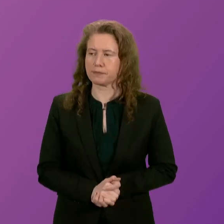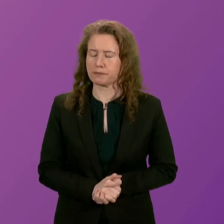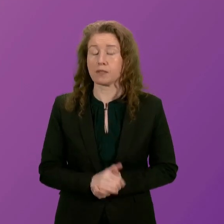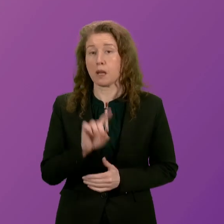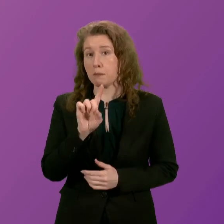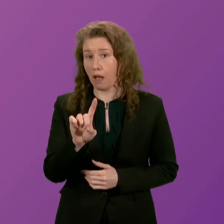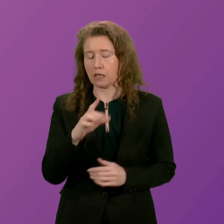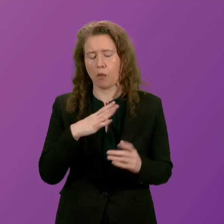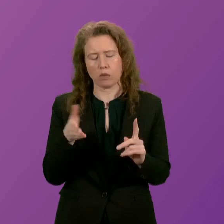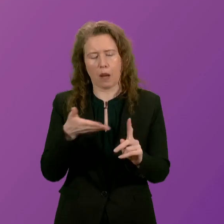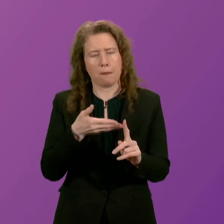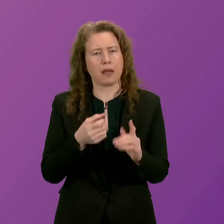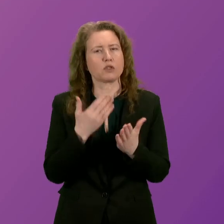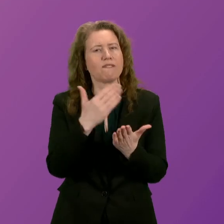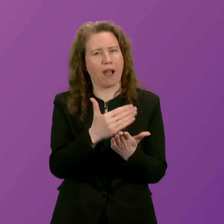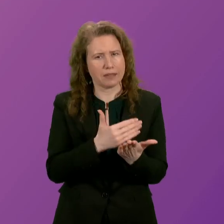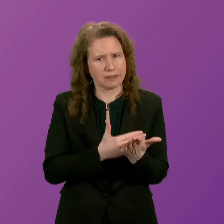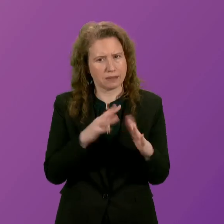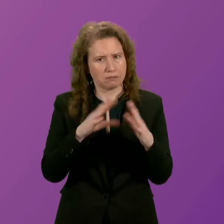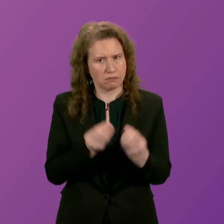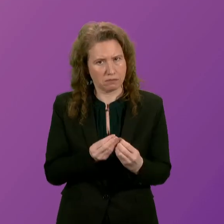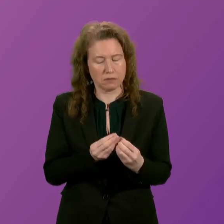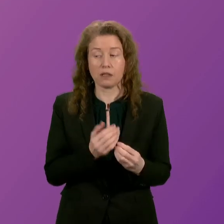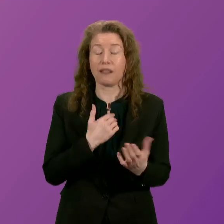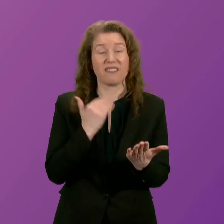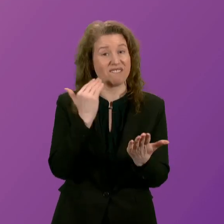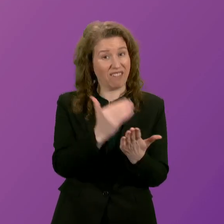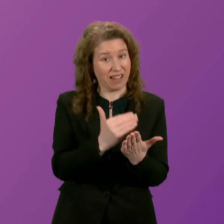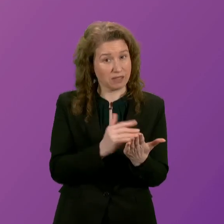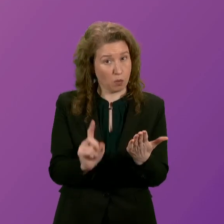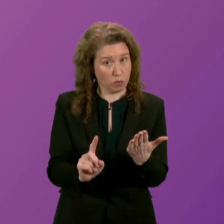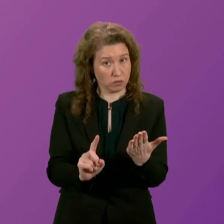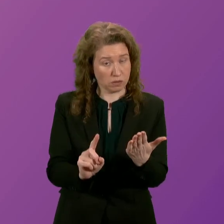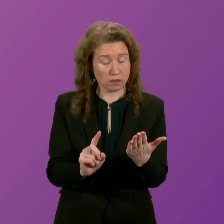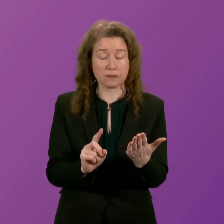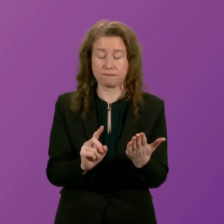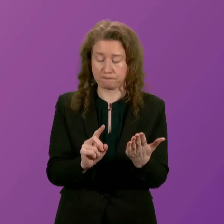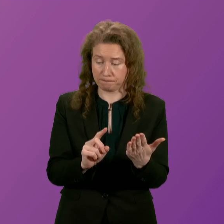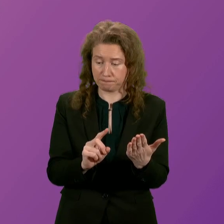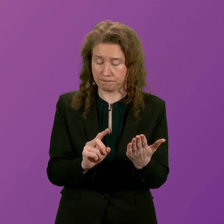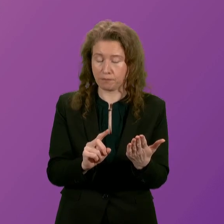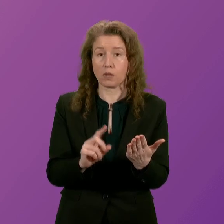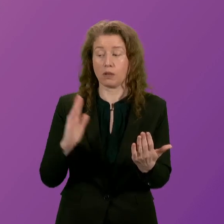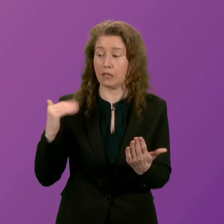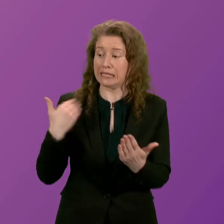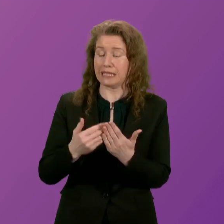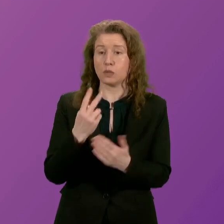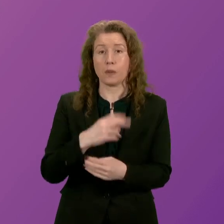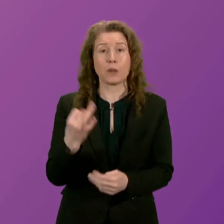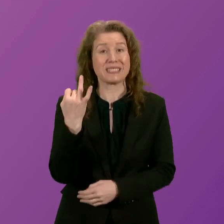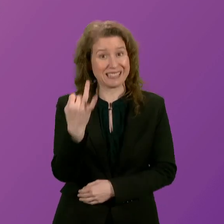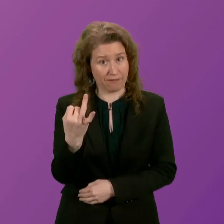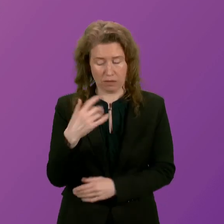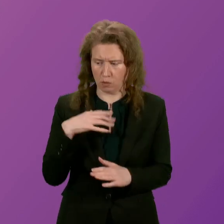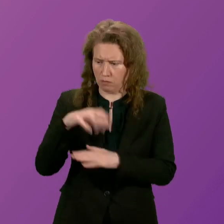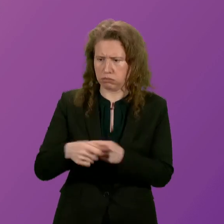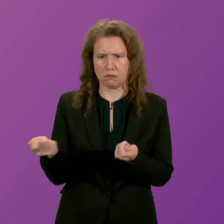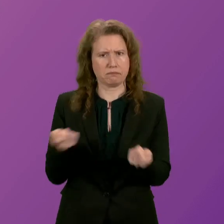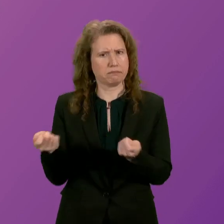Let me come back to the facts of all this. Since 2007, when this Government came to office,